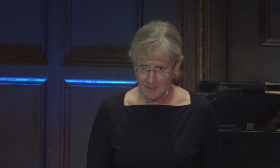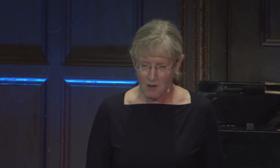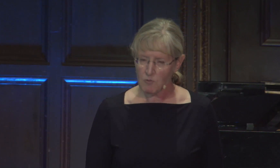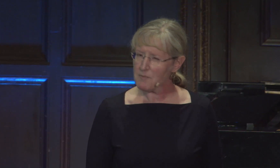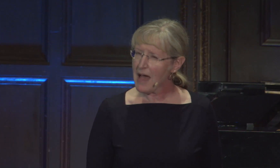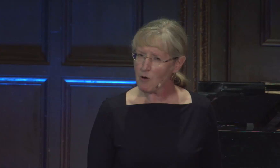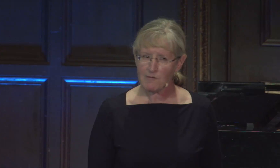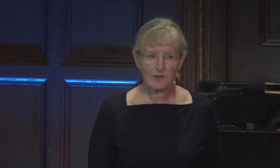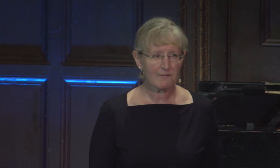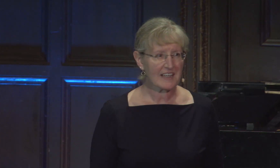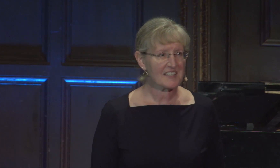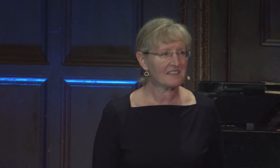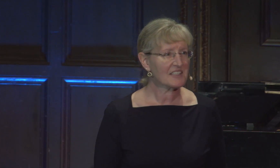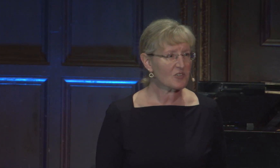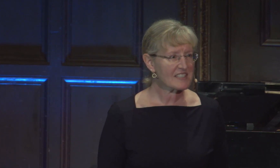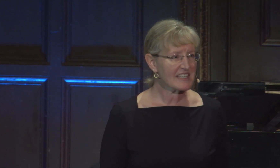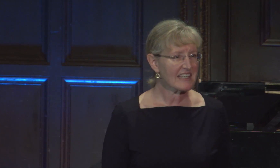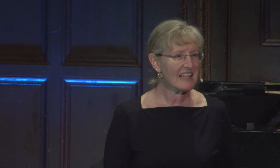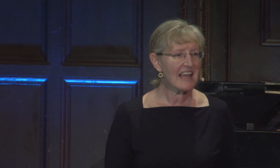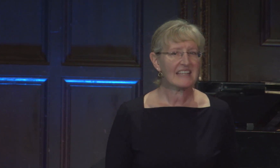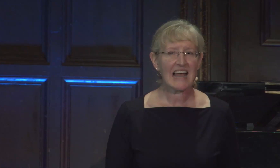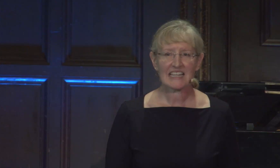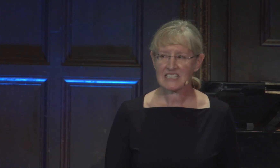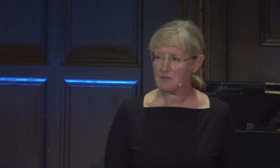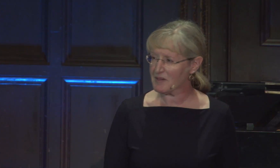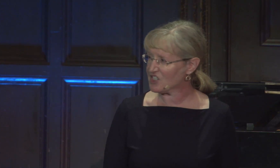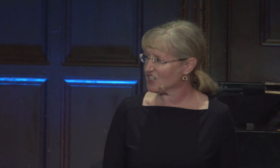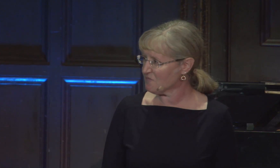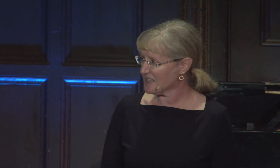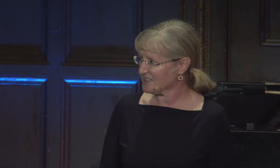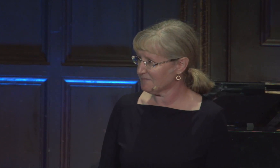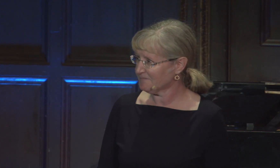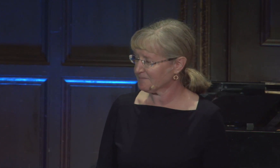with powerful effects on literacy and academic achievement.